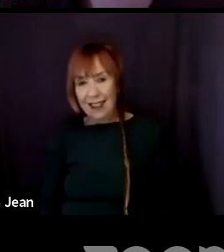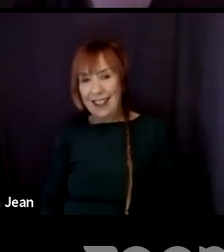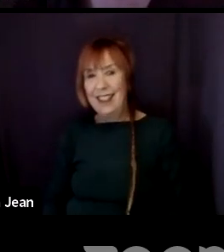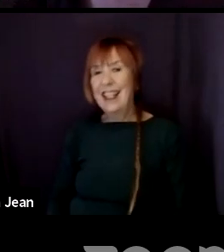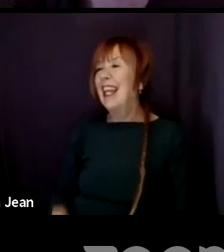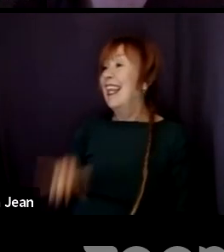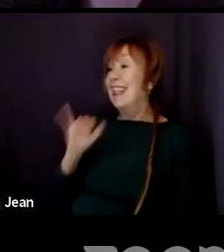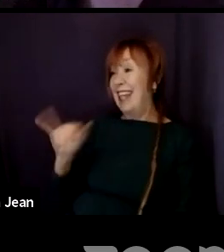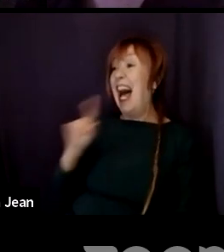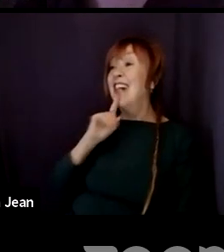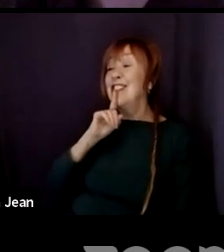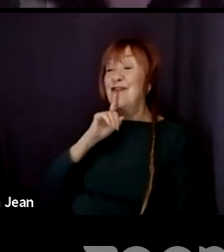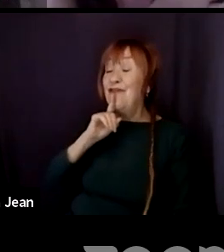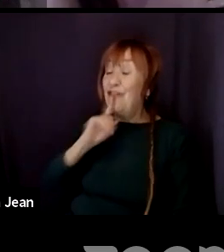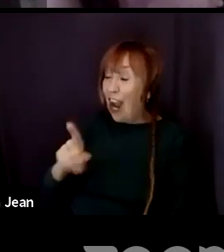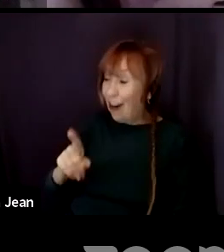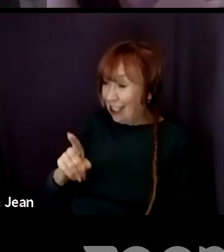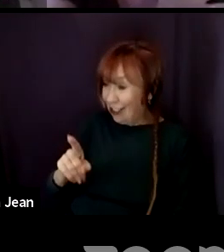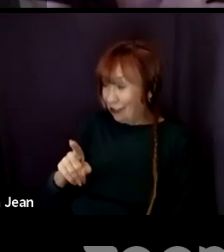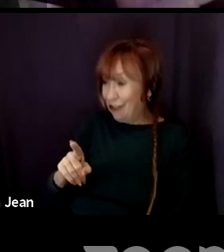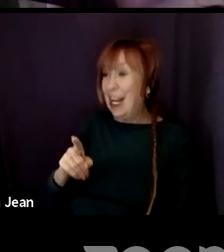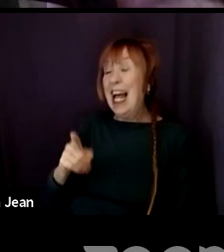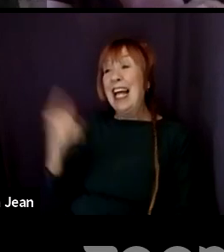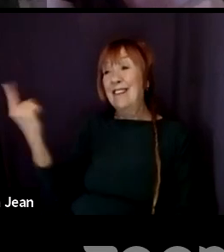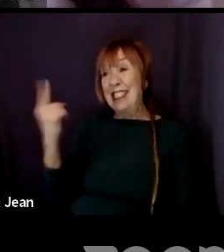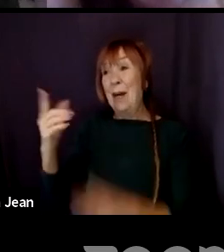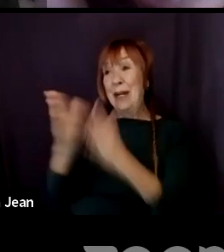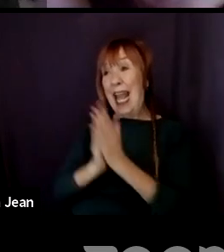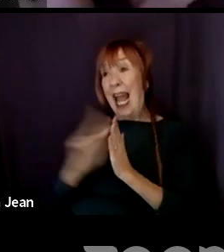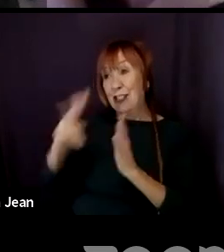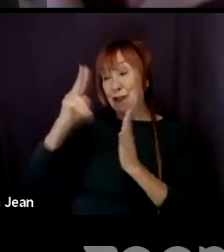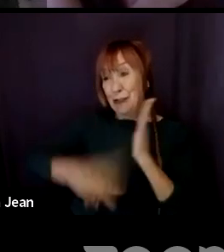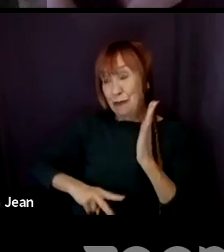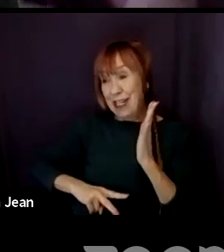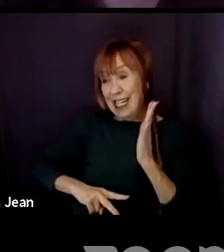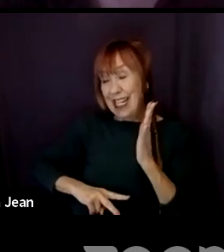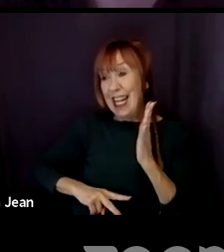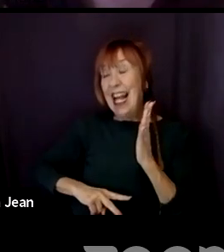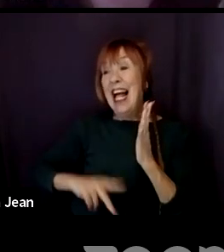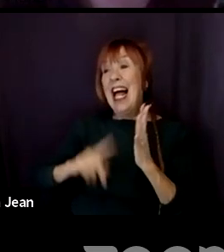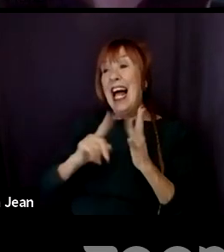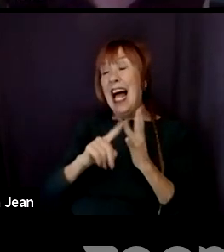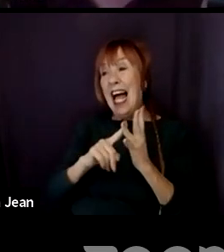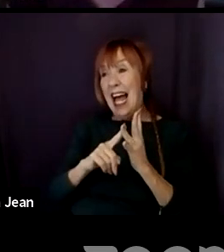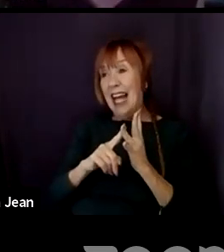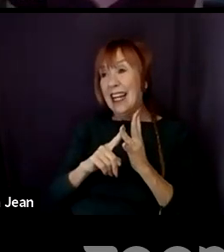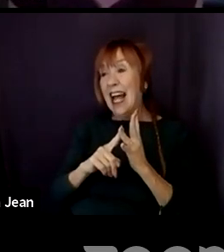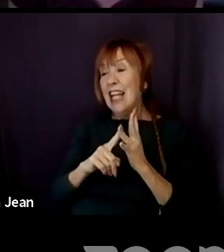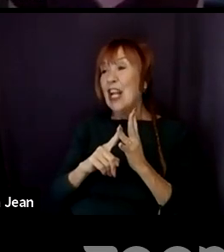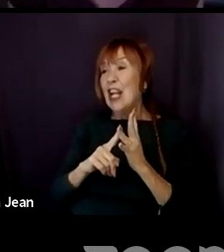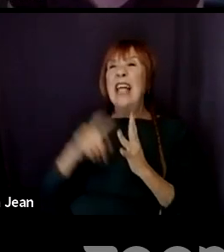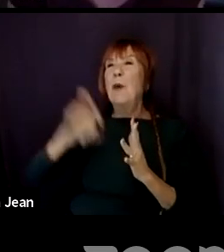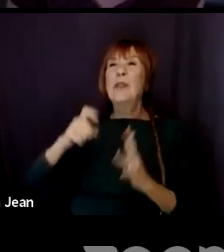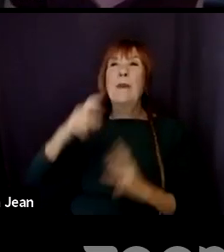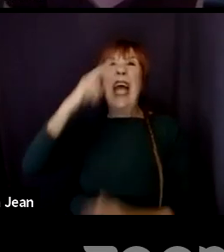especially like I mostly am reading comedy pilots and then I find out someone sent me a feature. I'm like, oh, God.